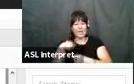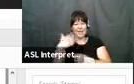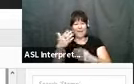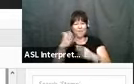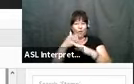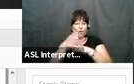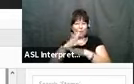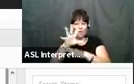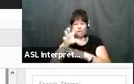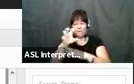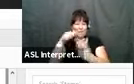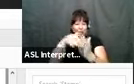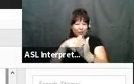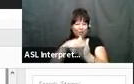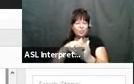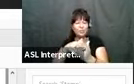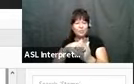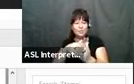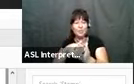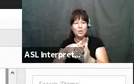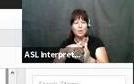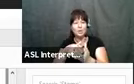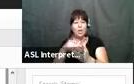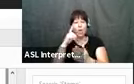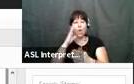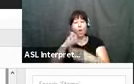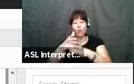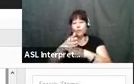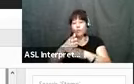over a seven-day average, we would have to have